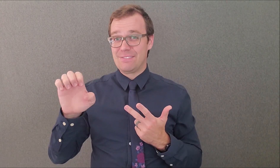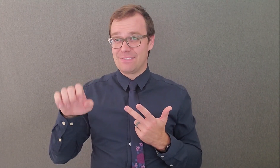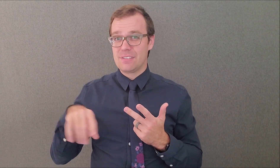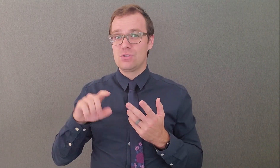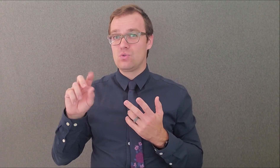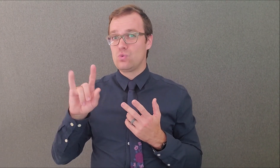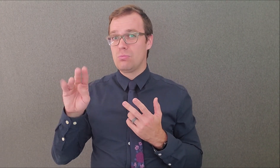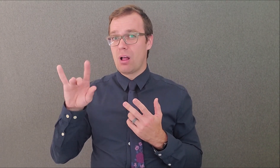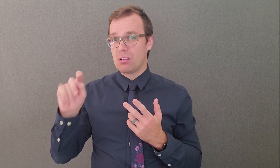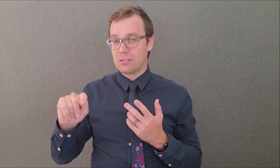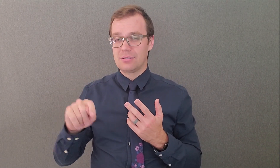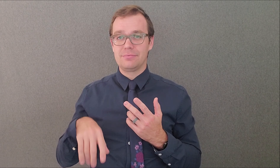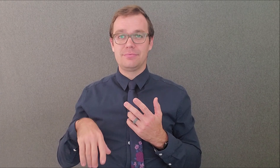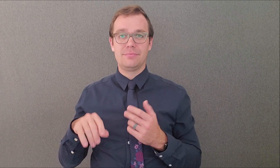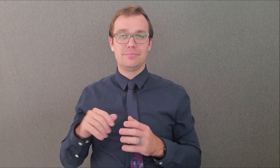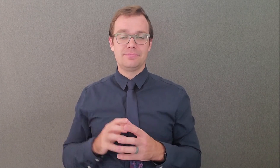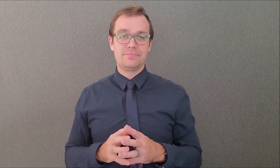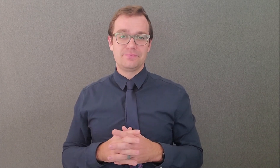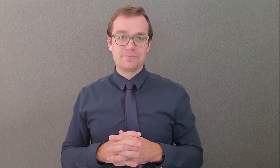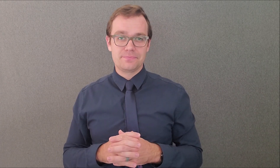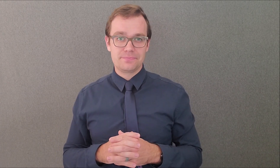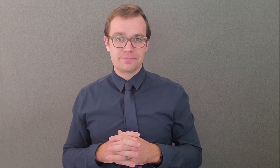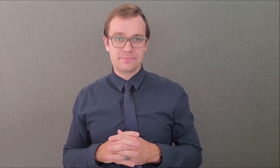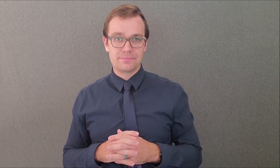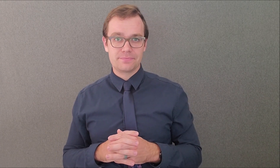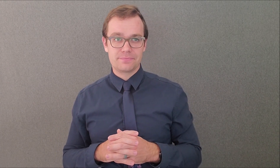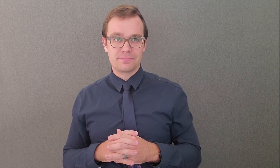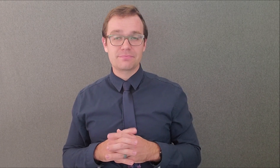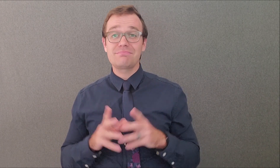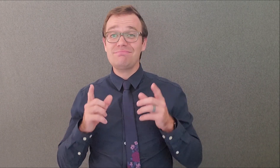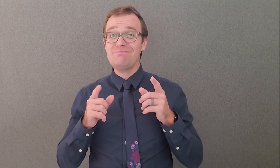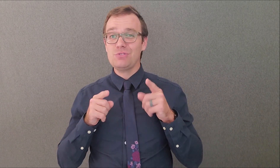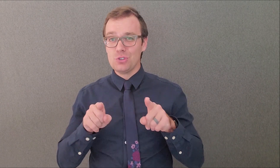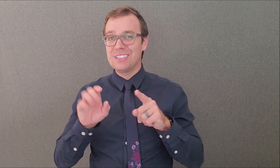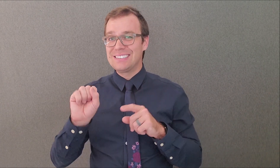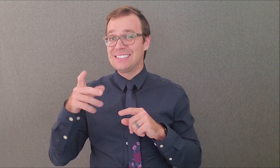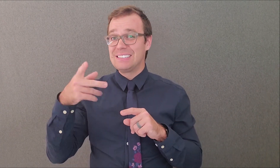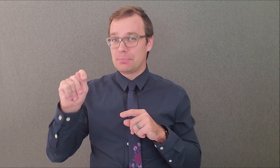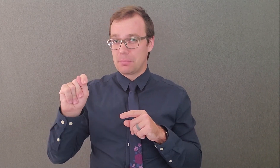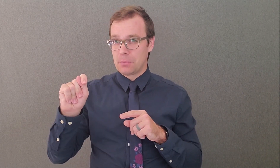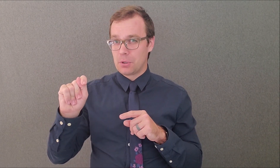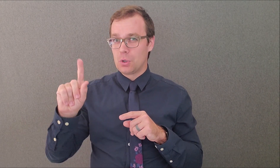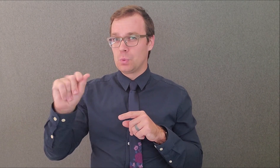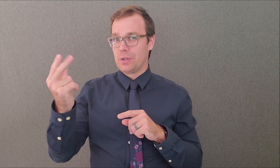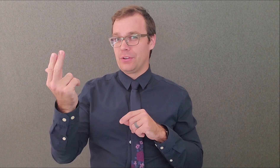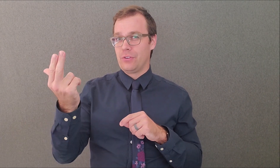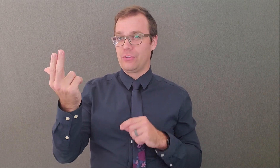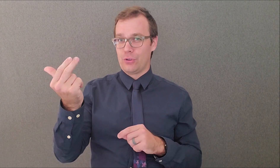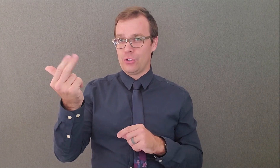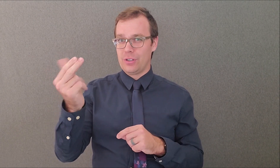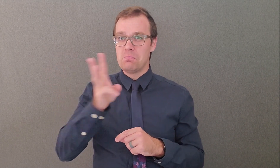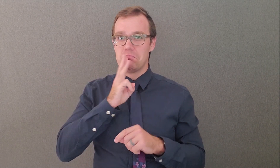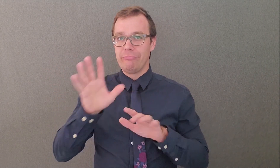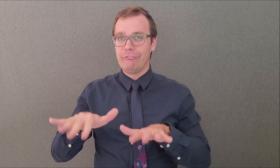and FEMA/Steve Zumwalt, Jamestown during September 2013 flood.